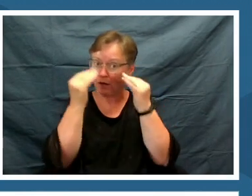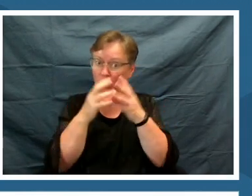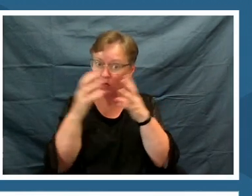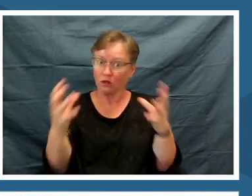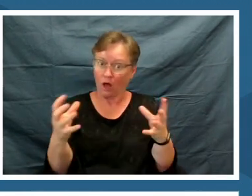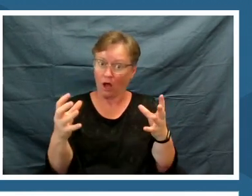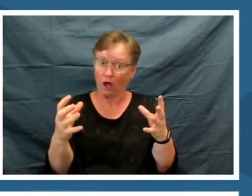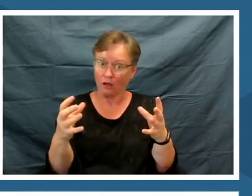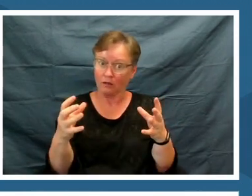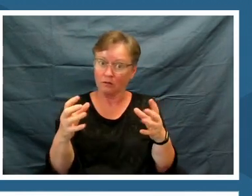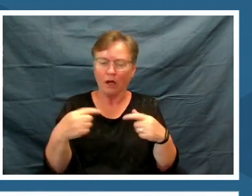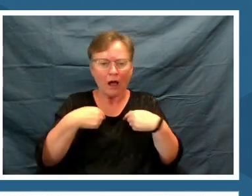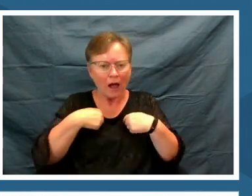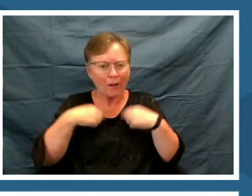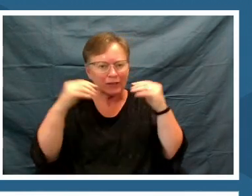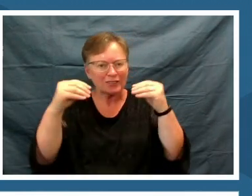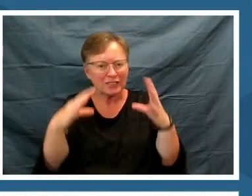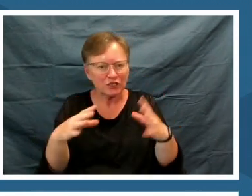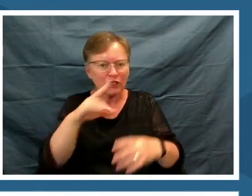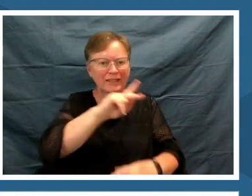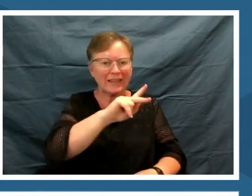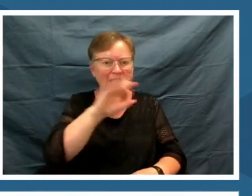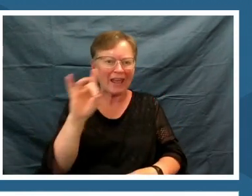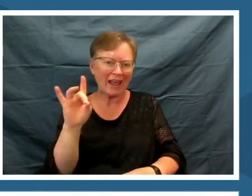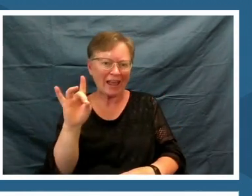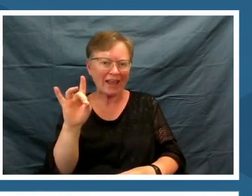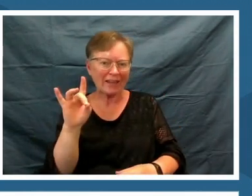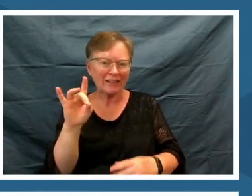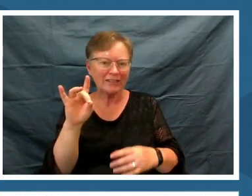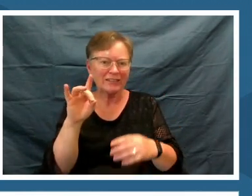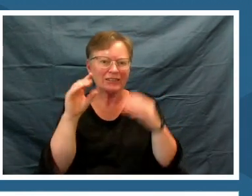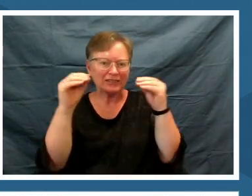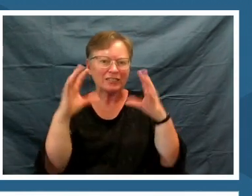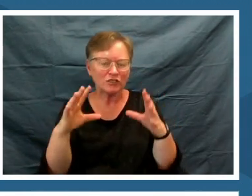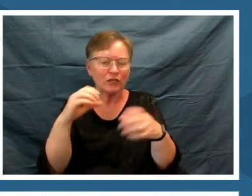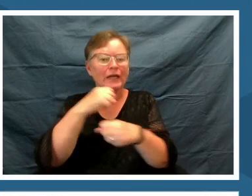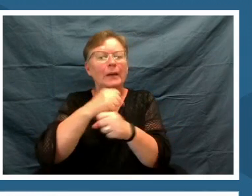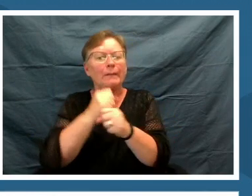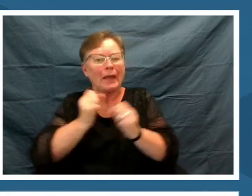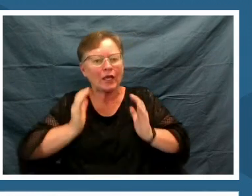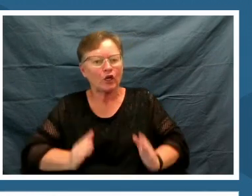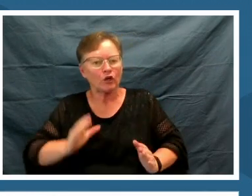i'm a k-8 teacher in a maker space in philadelphia